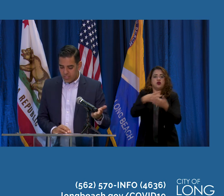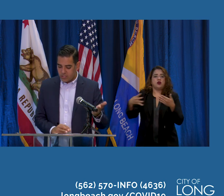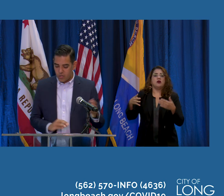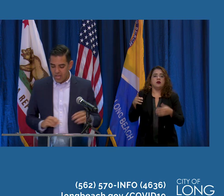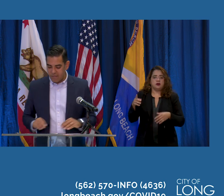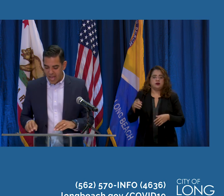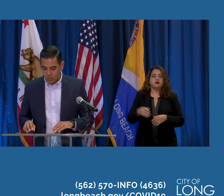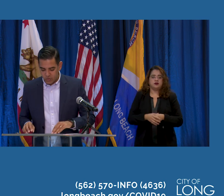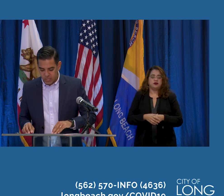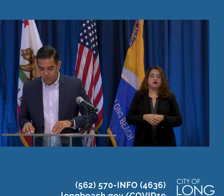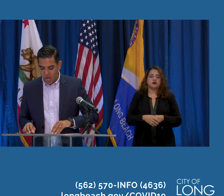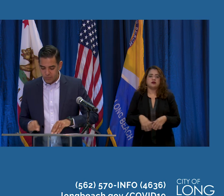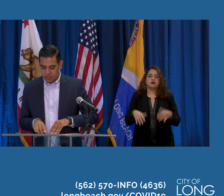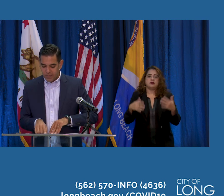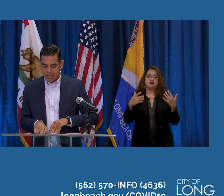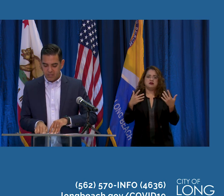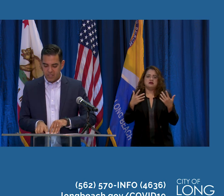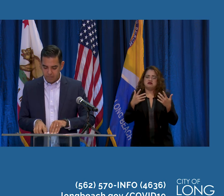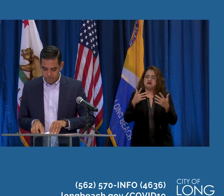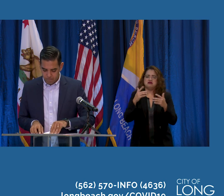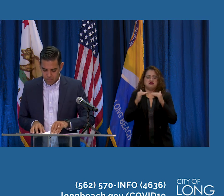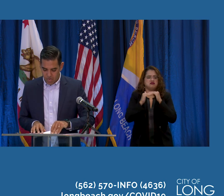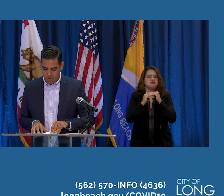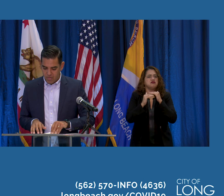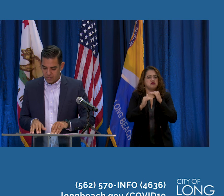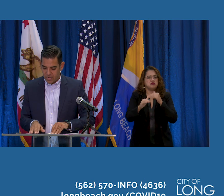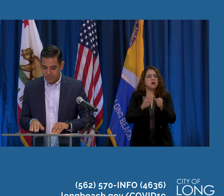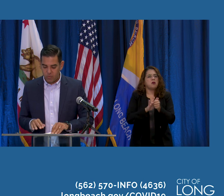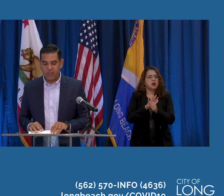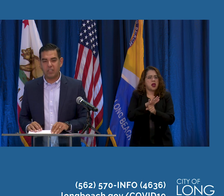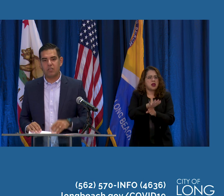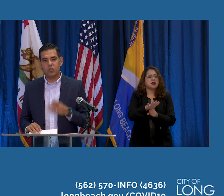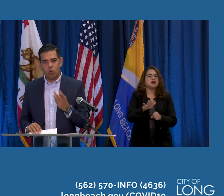We continue to have adequate stable hospital capacity, same thing with ventilators.